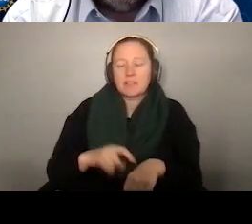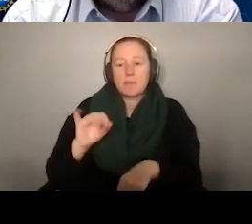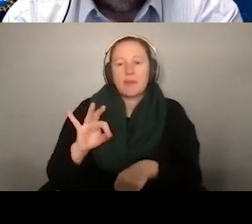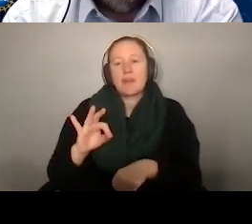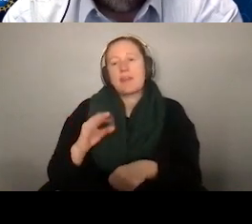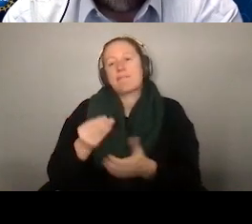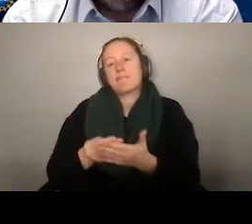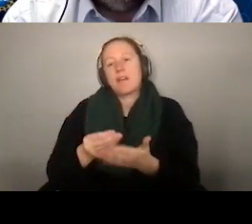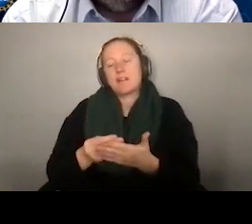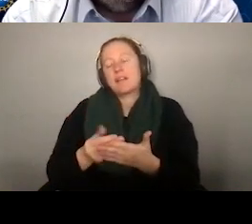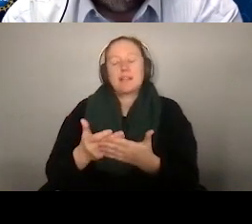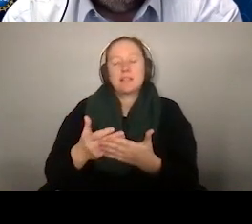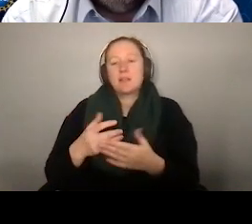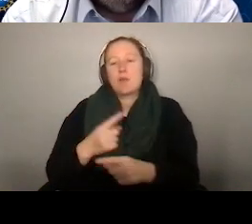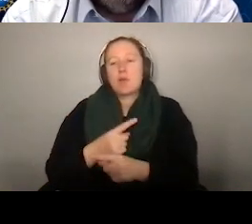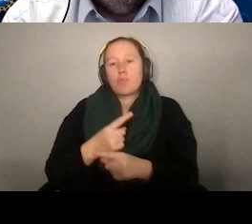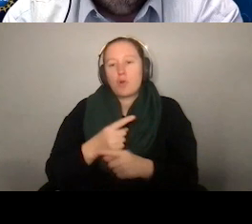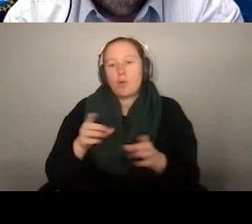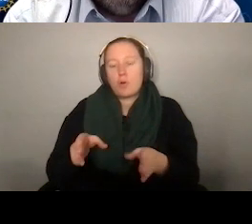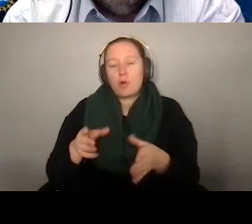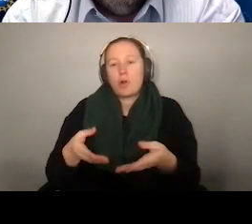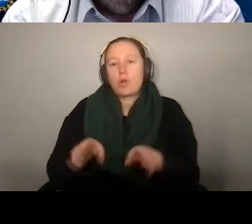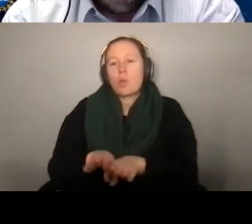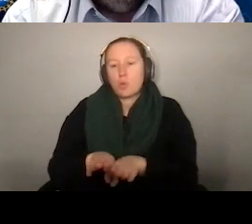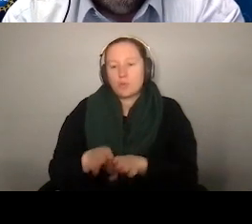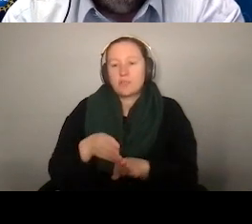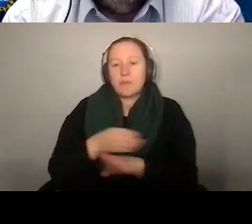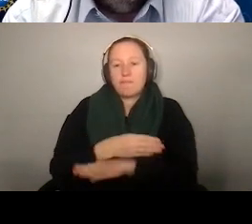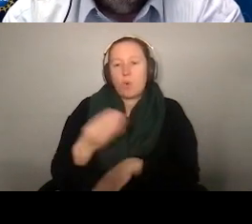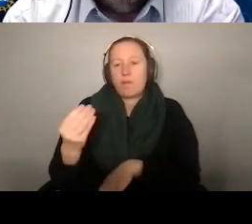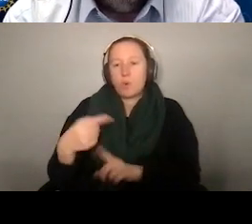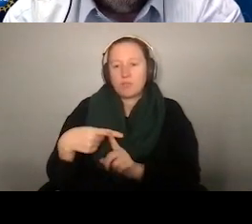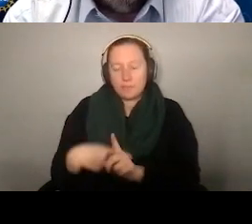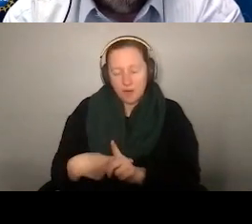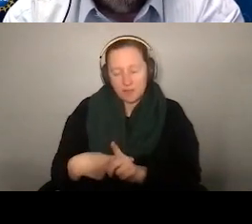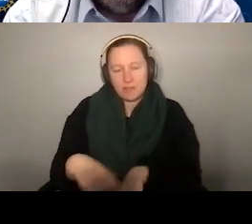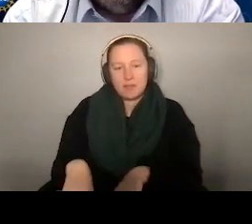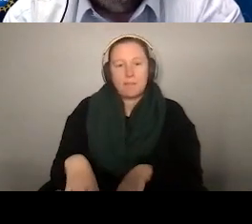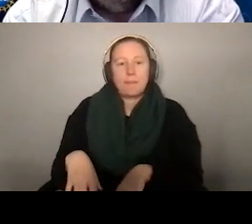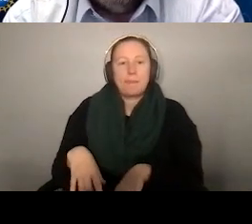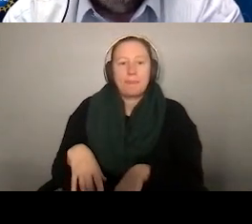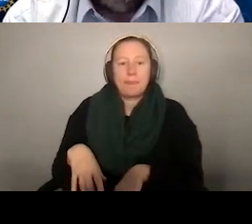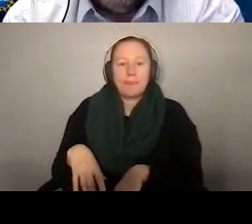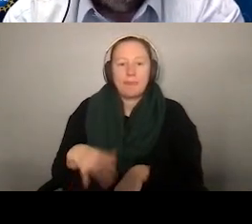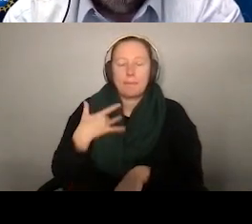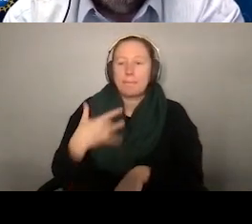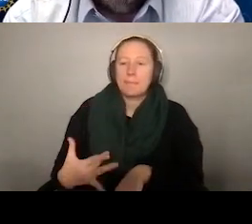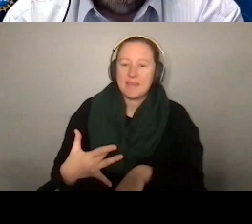prior to the end of the 14 month period. In most cases, this would translate to be 18 months past the end date